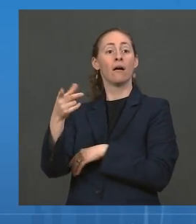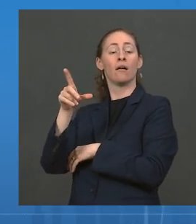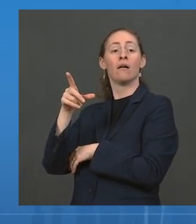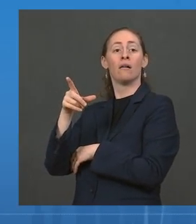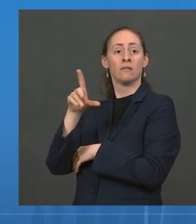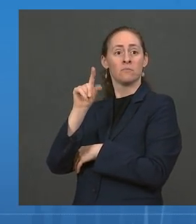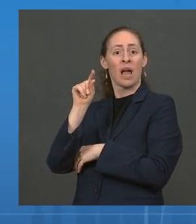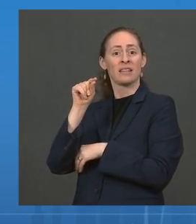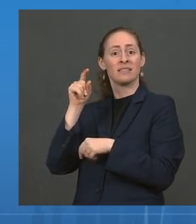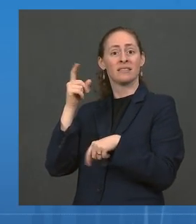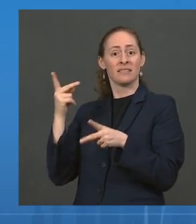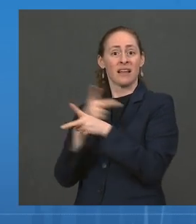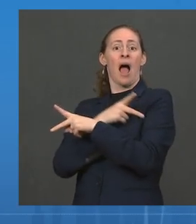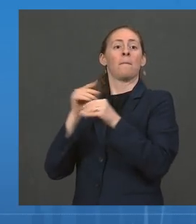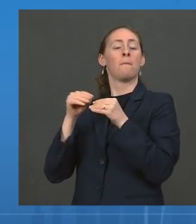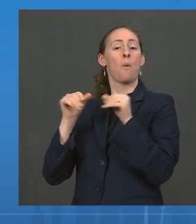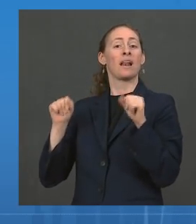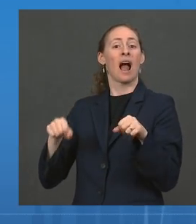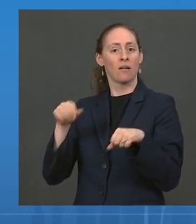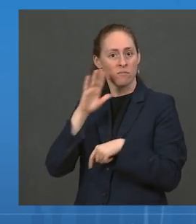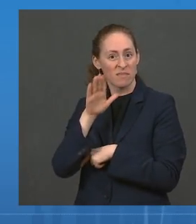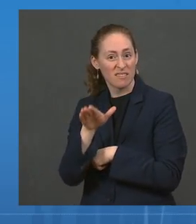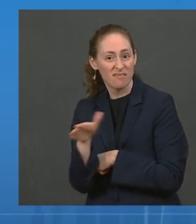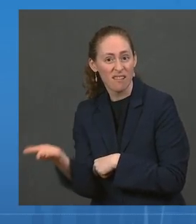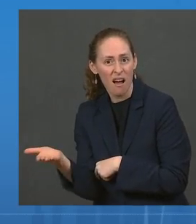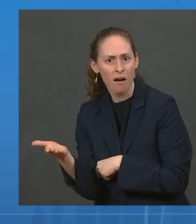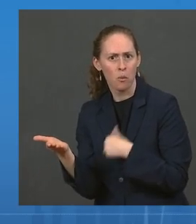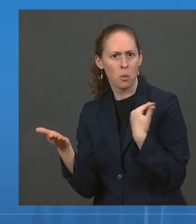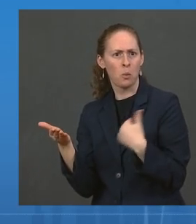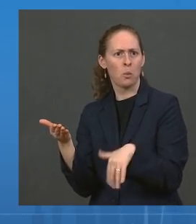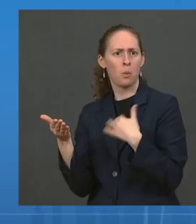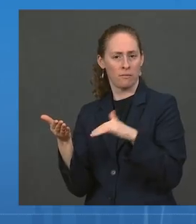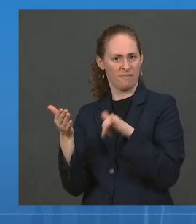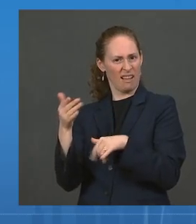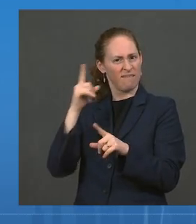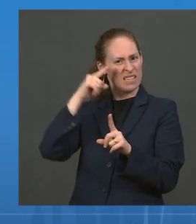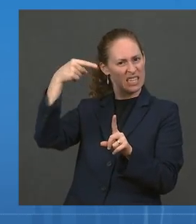than fully vaccinated people. And that is the state of Texas. Next slide.